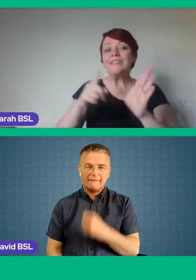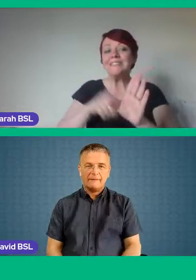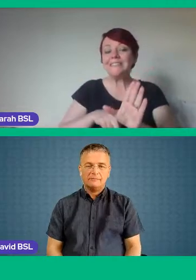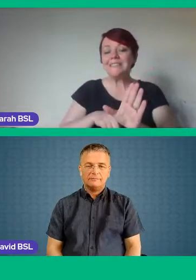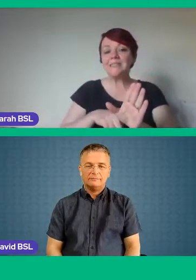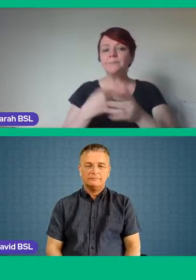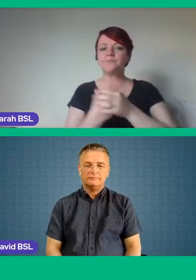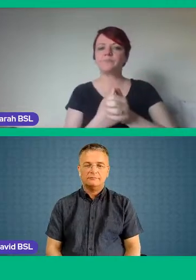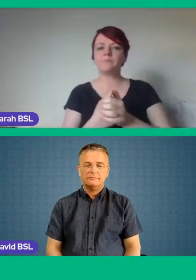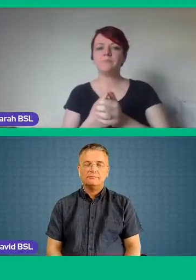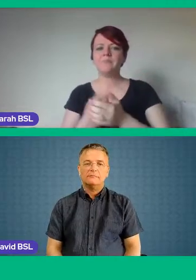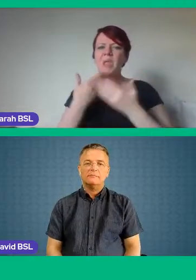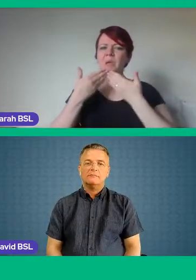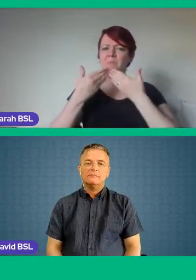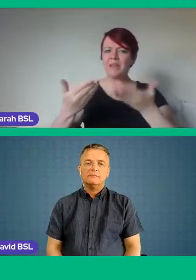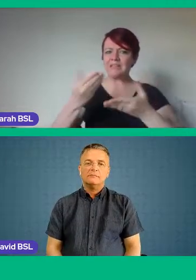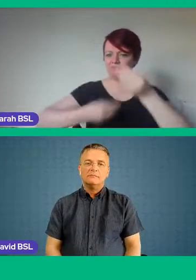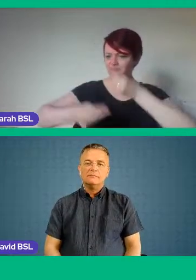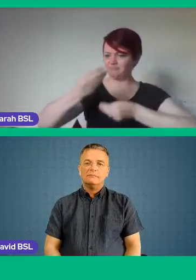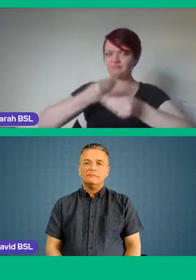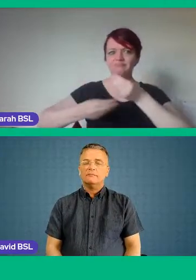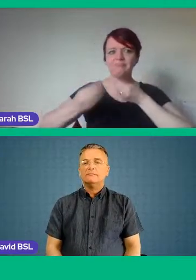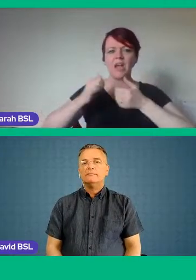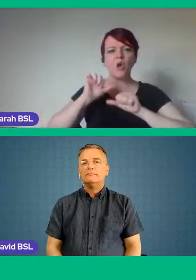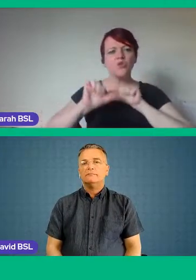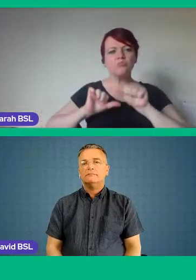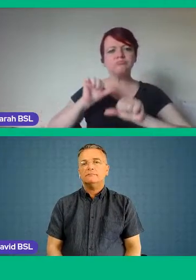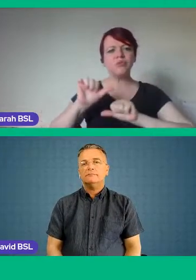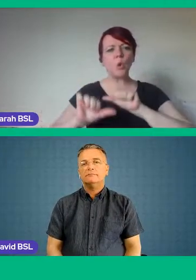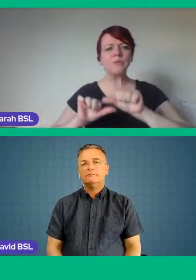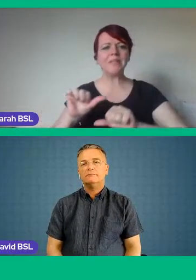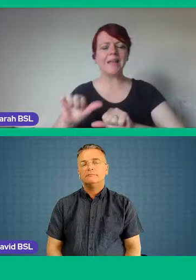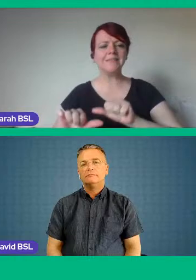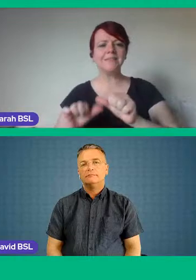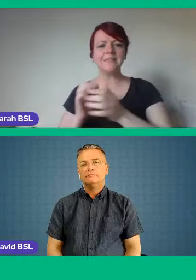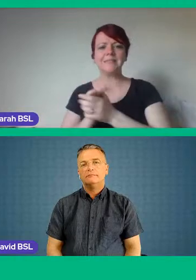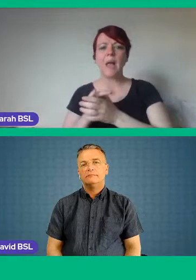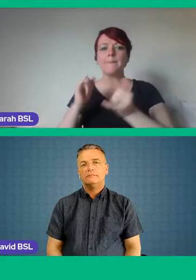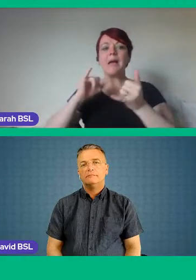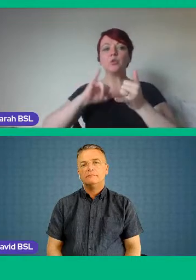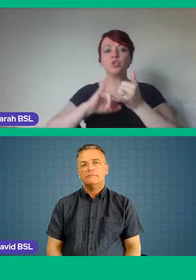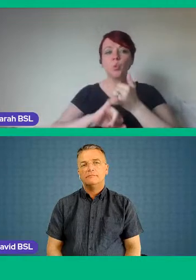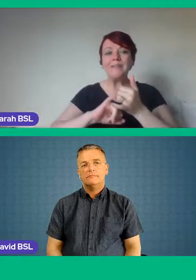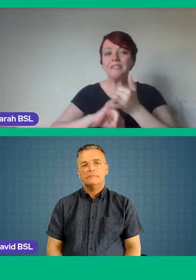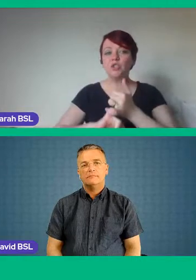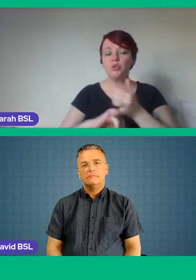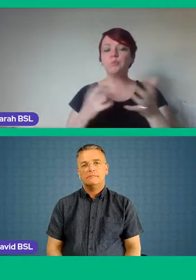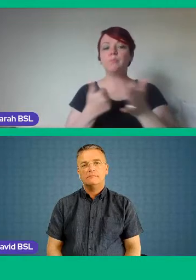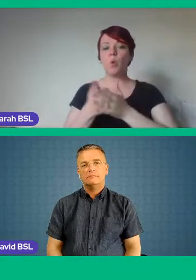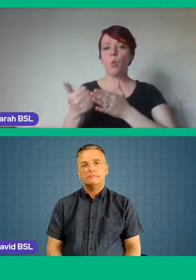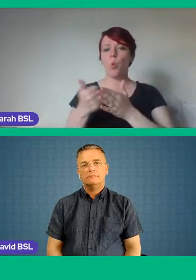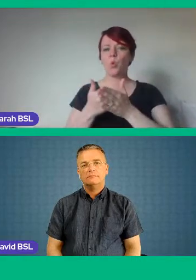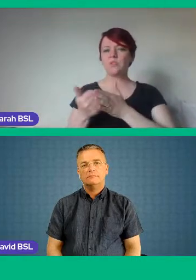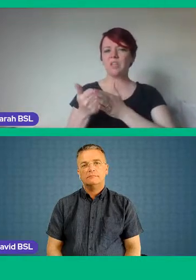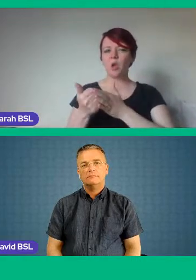is a collaboratively partnership with squid soup, and can you talk really beautifully about setting up a safe space and a creative space